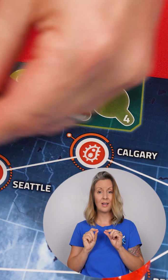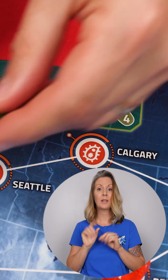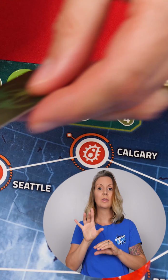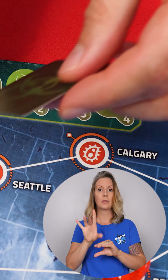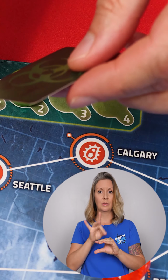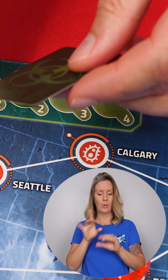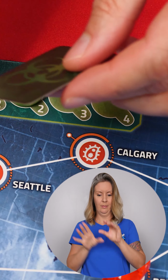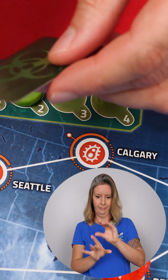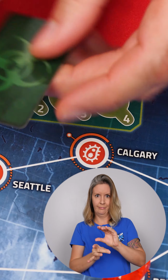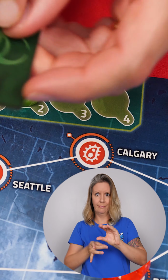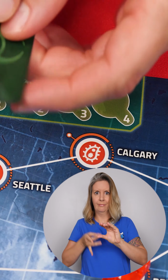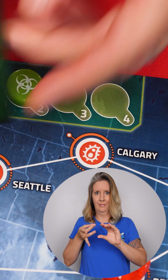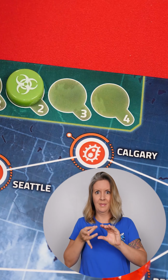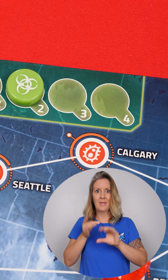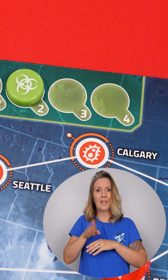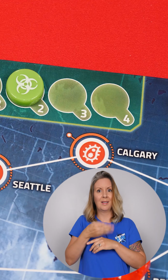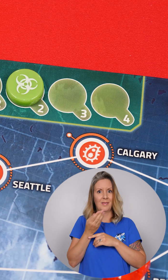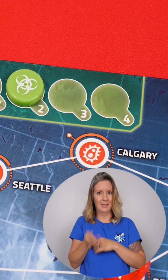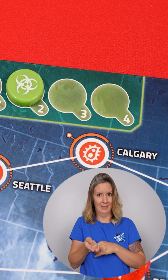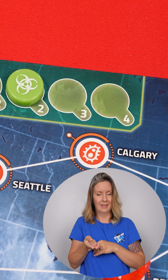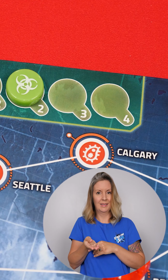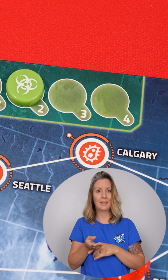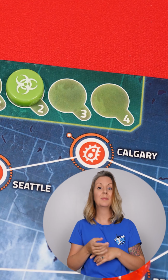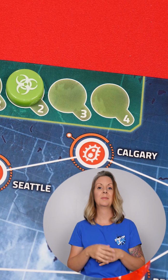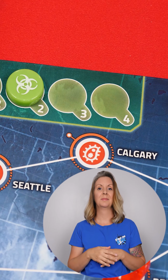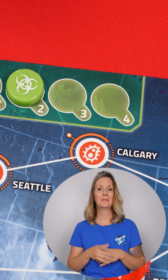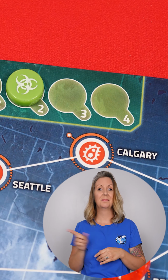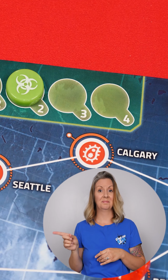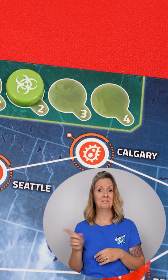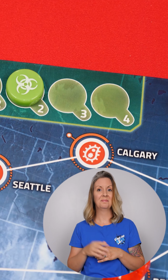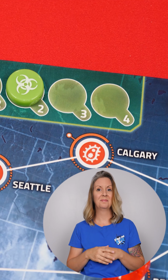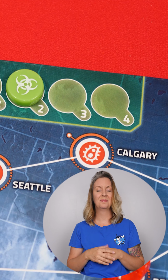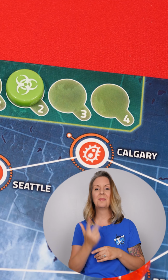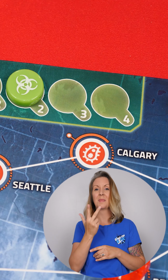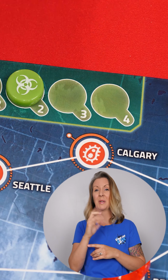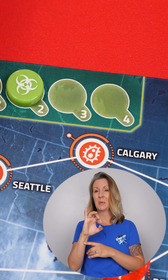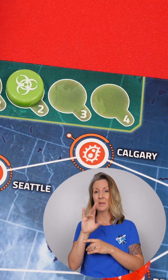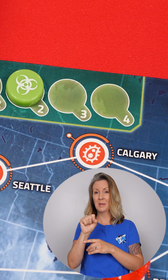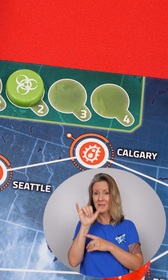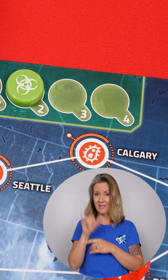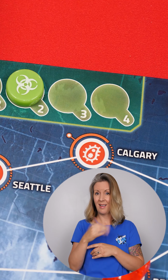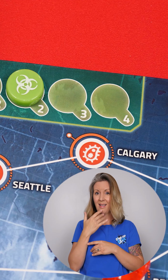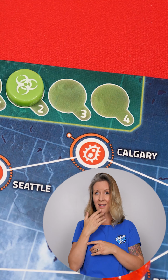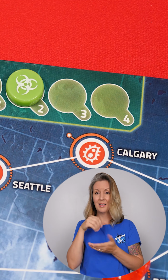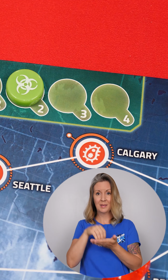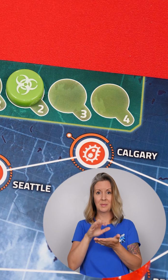this deck and then place it face-up into the discard pile. Then place 3 cubes of its color